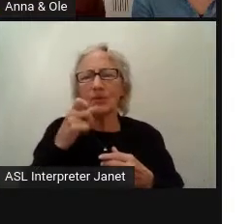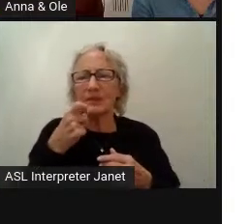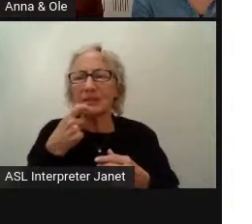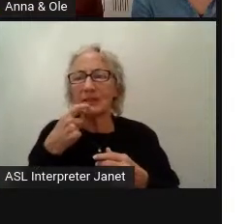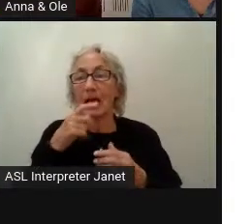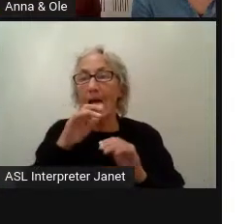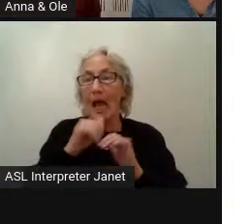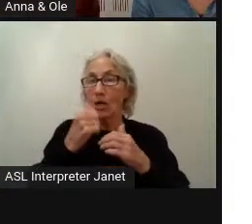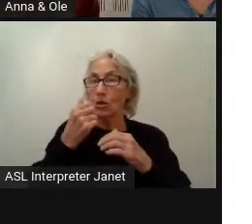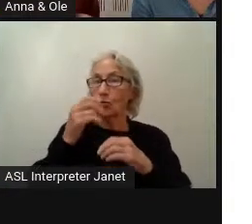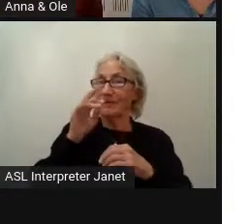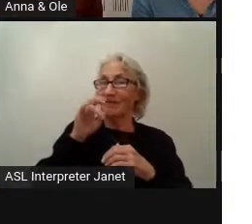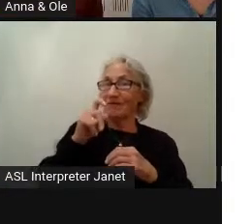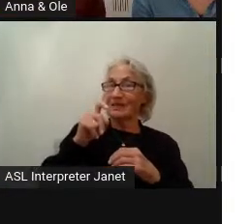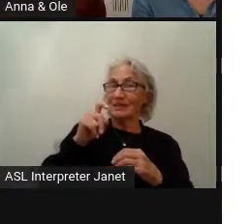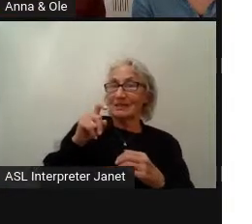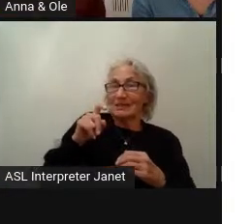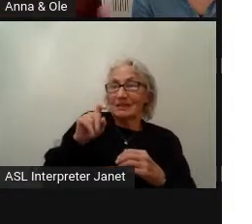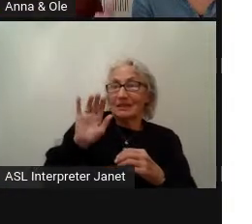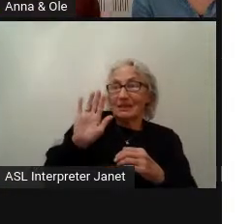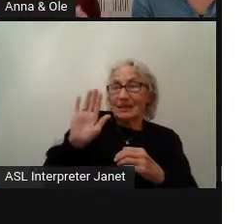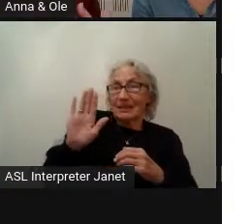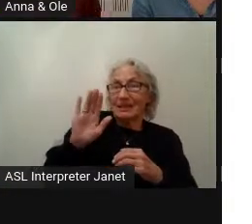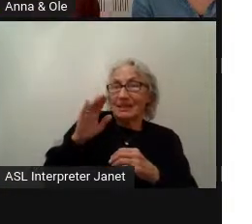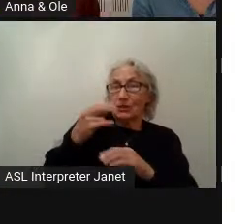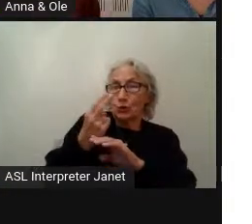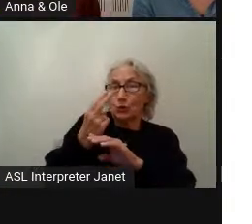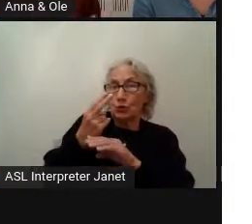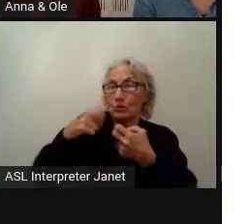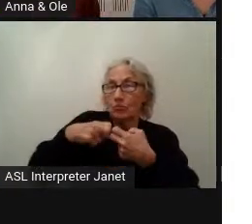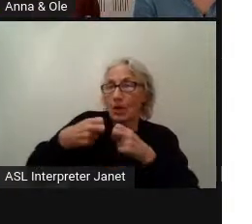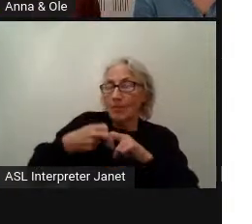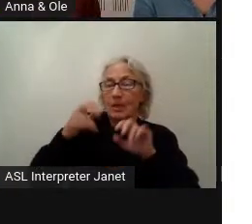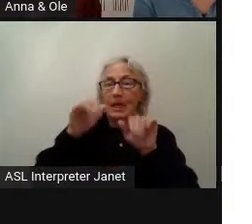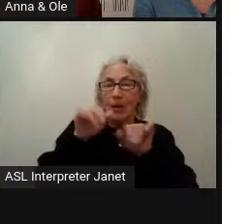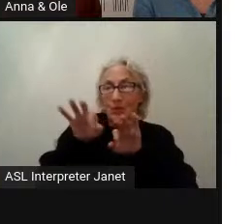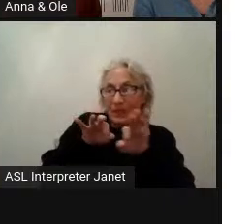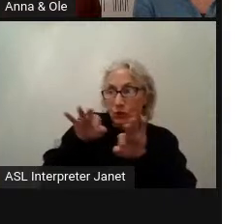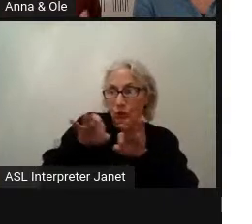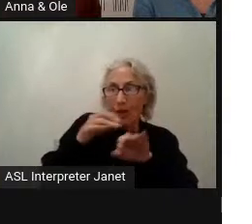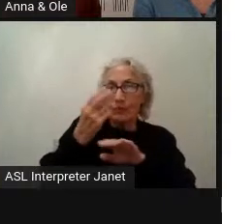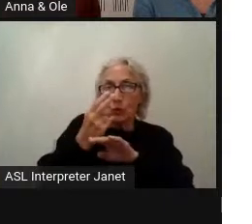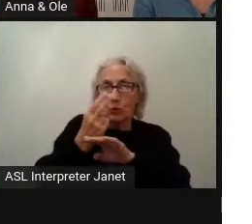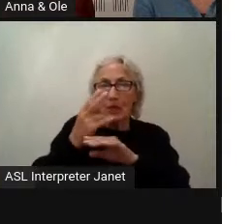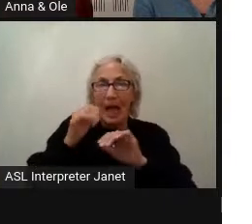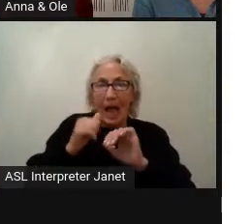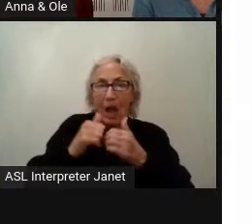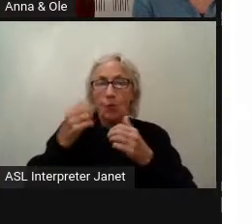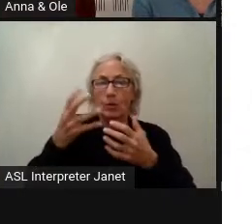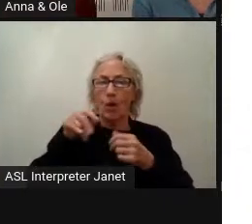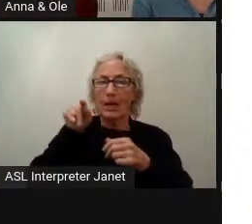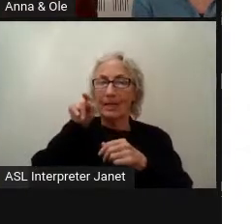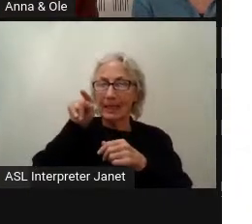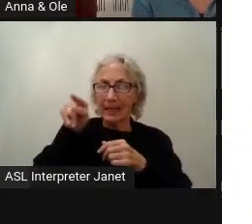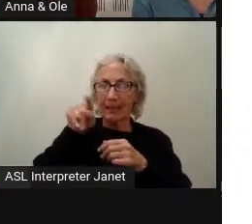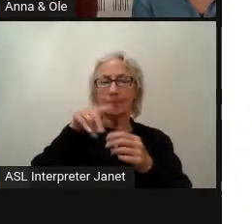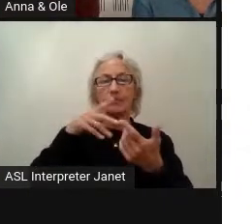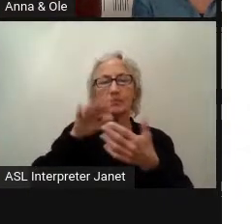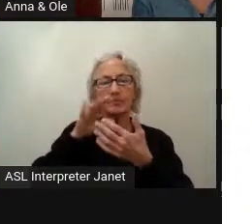But we have users that tried that. That is one of the things we can say. How can we fix this?